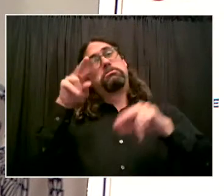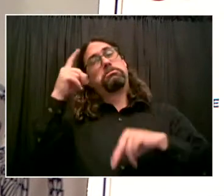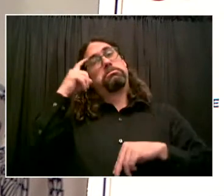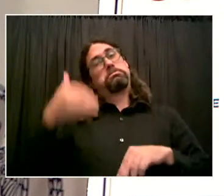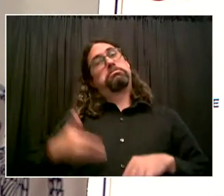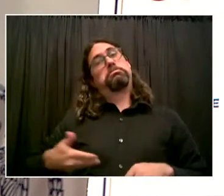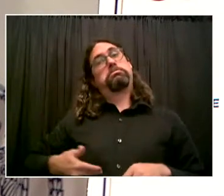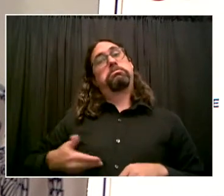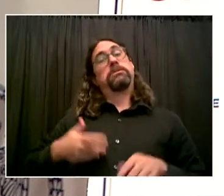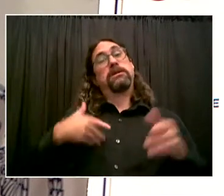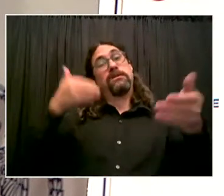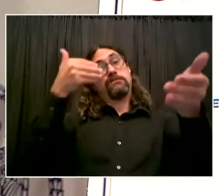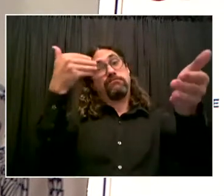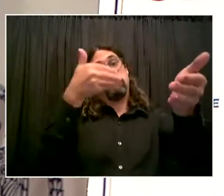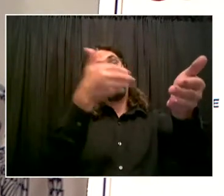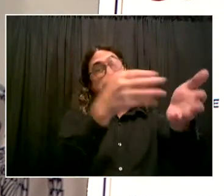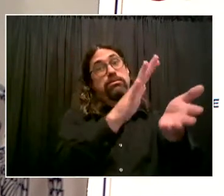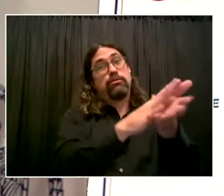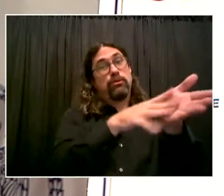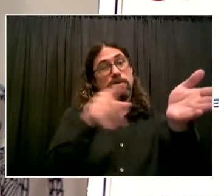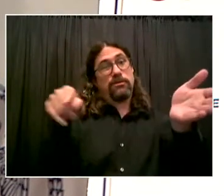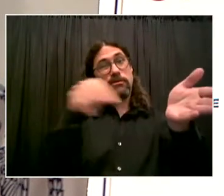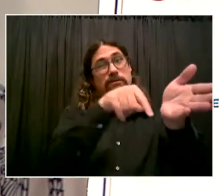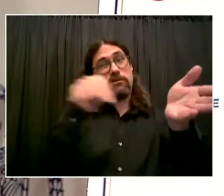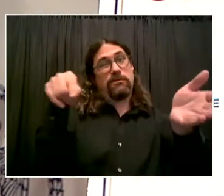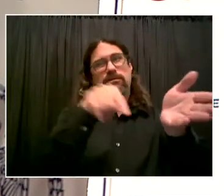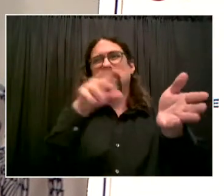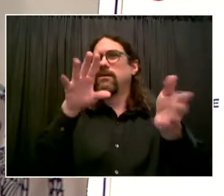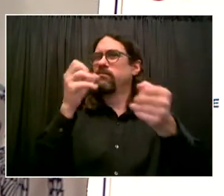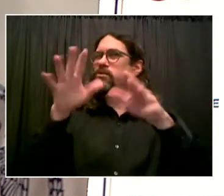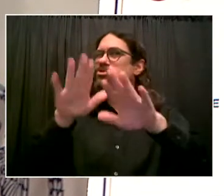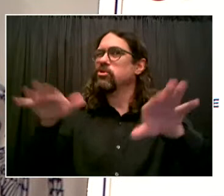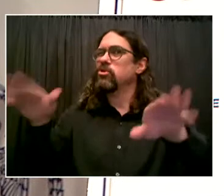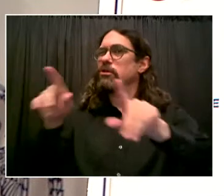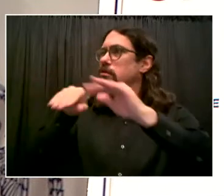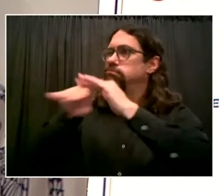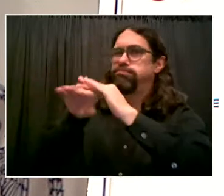THERE'S LAO T MOE RRM OOR FO THAT. I DEFINITELY THINK YOU WILL SEE A SURGE WITH KIDS BEFORE THEY